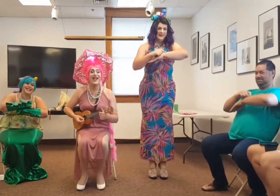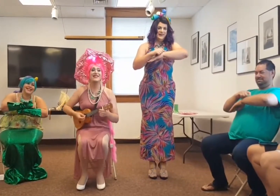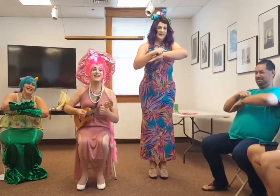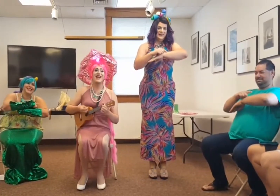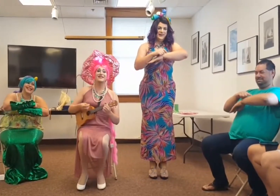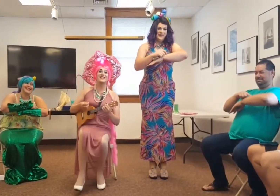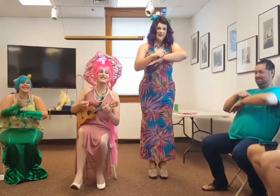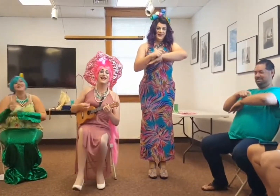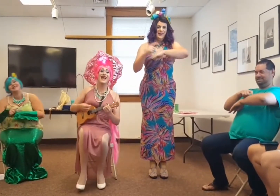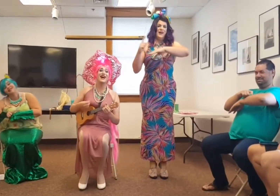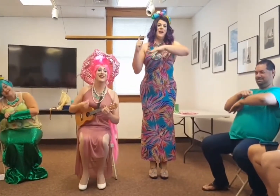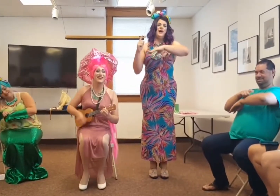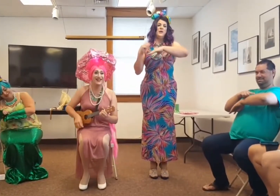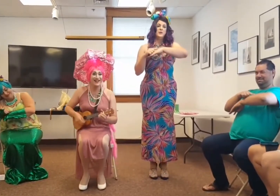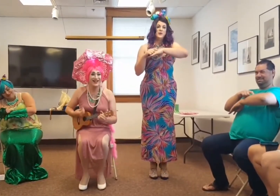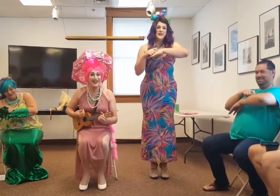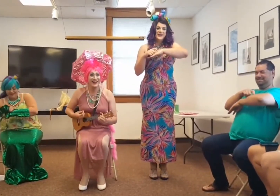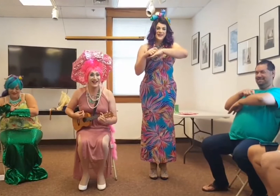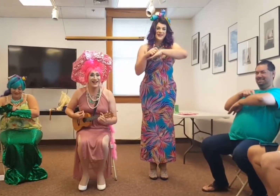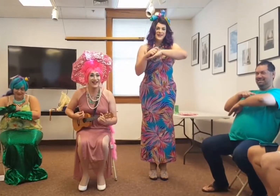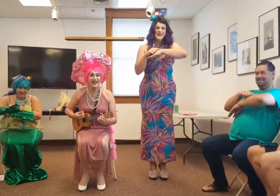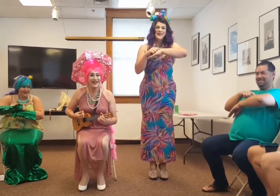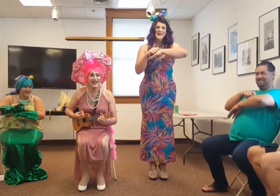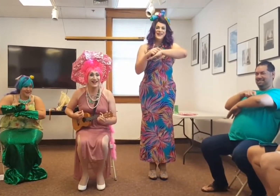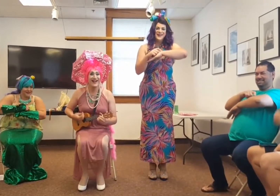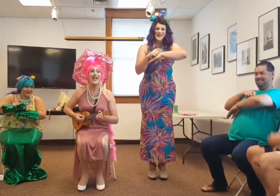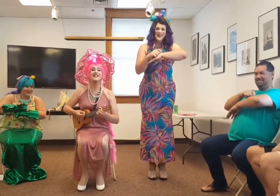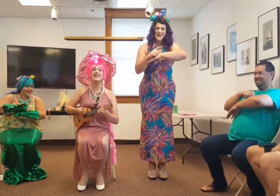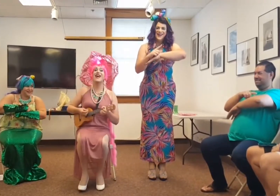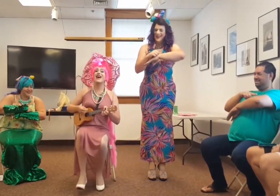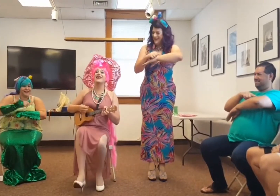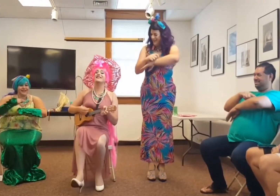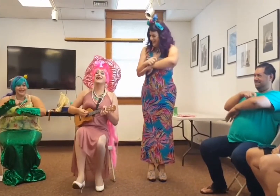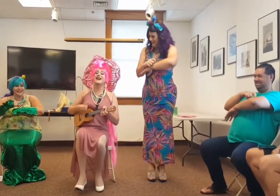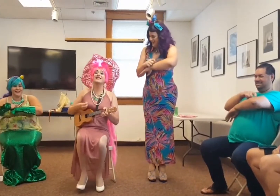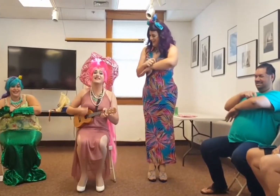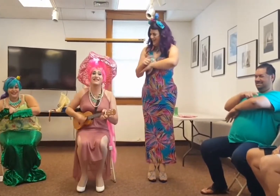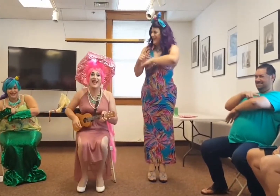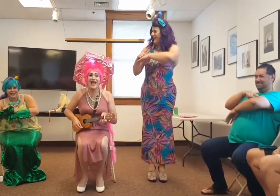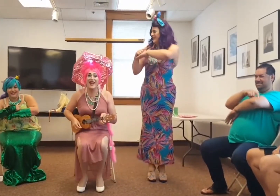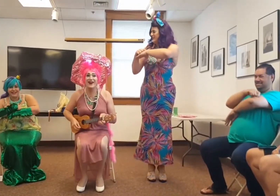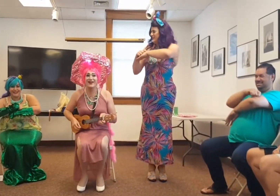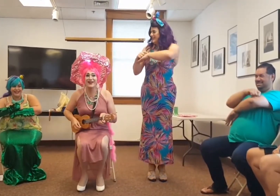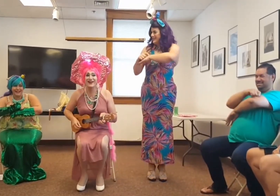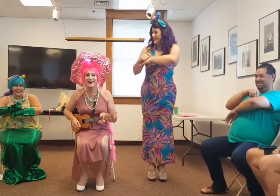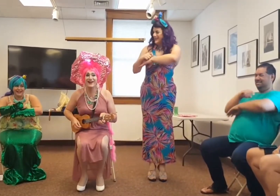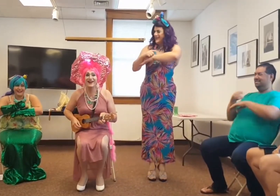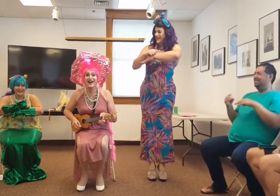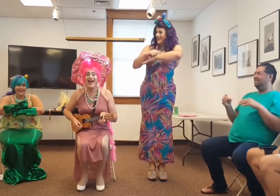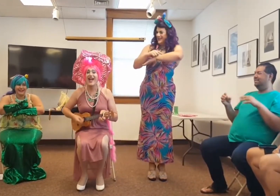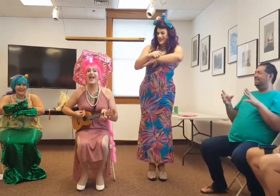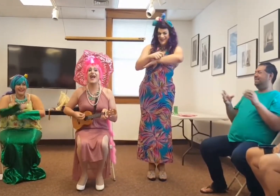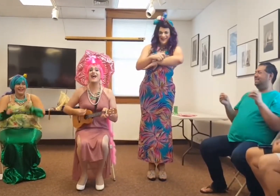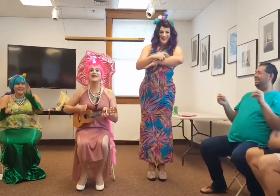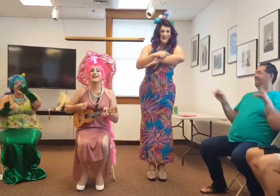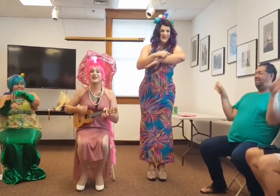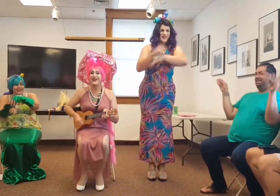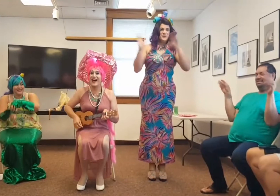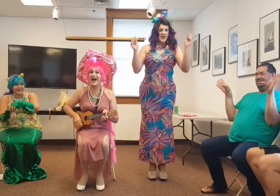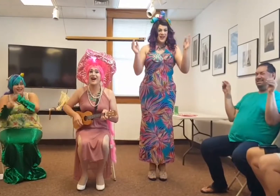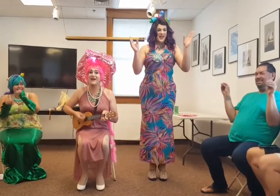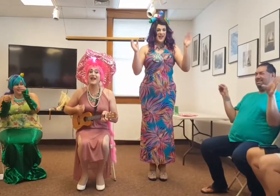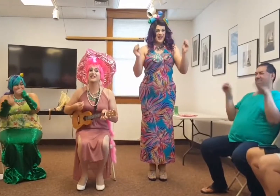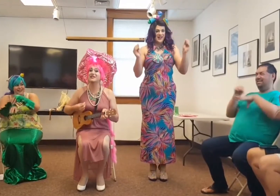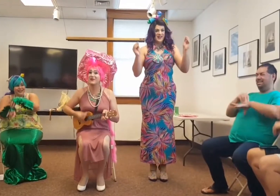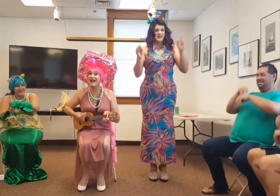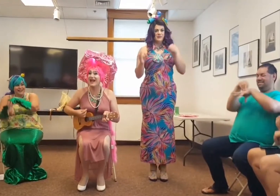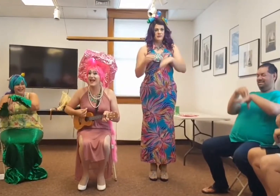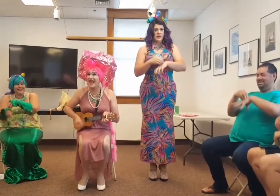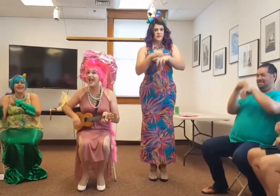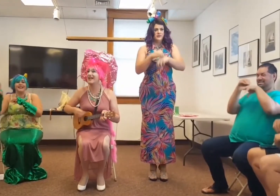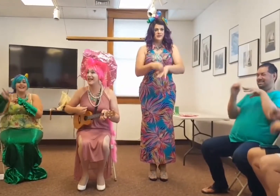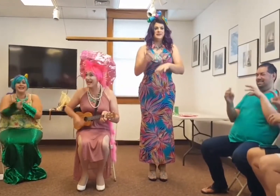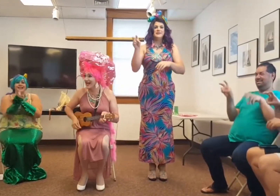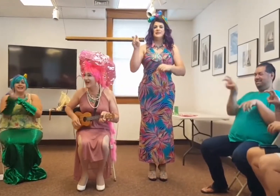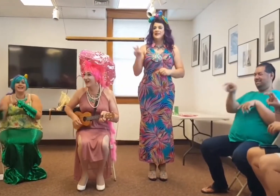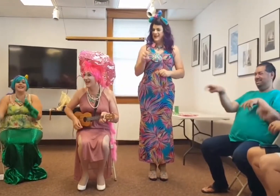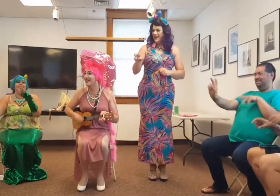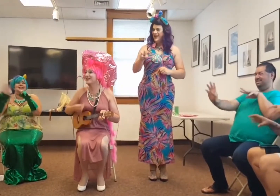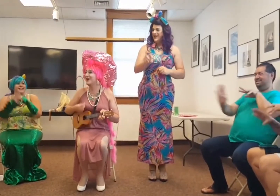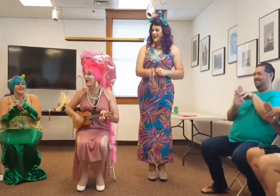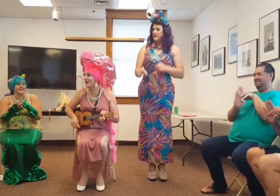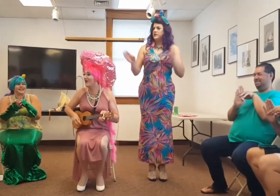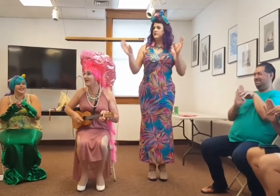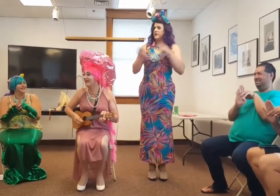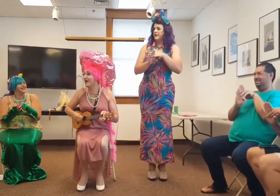There's a snail... There's a snail... and a crab and a squid and an eel in the hole...